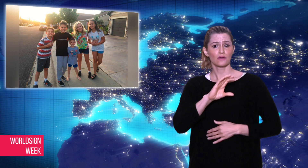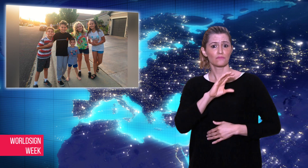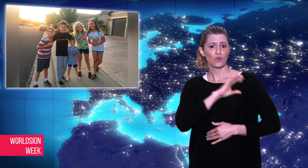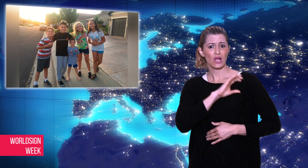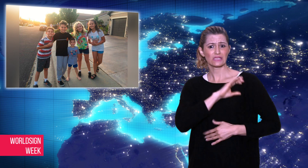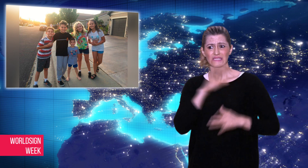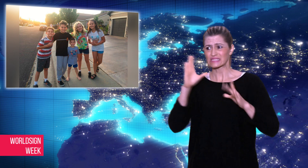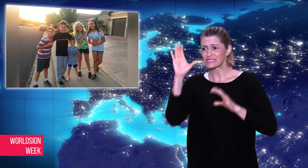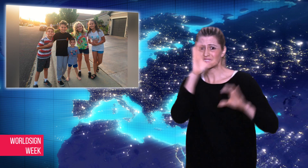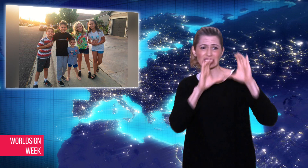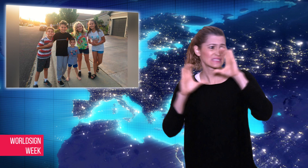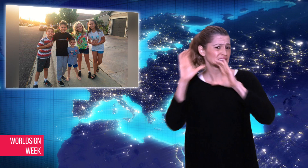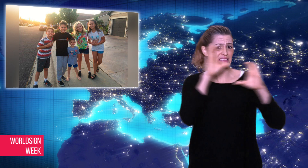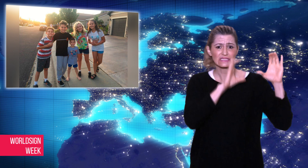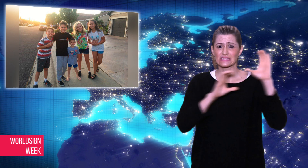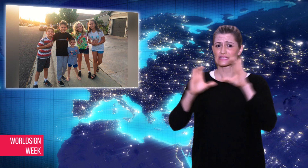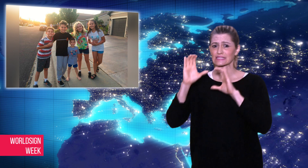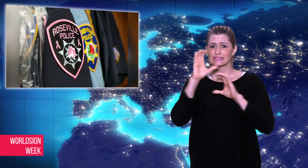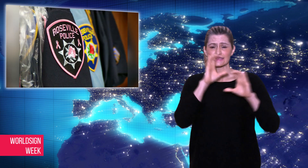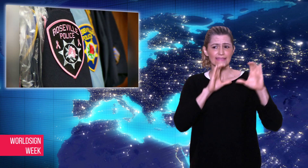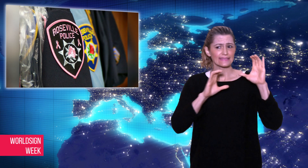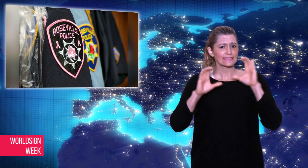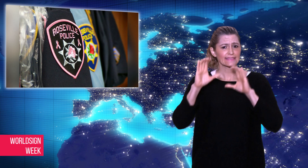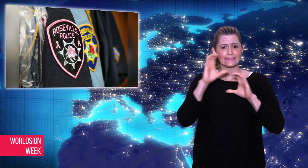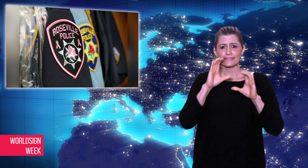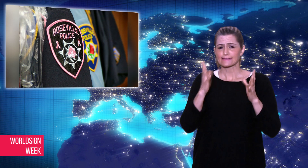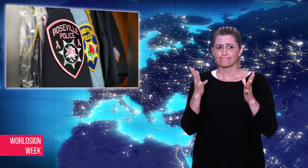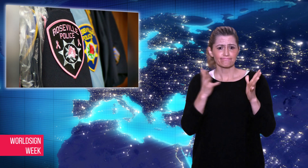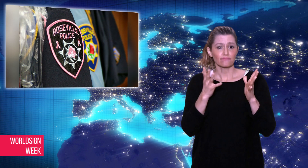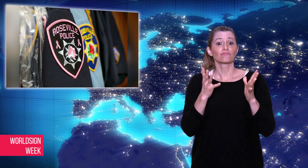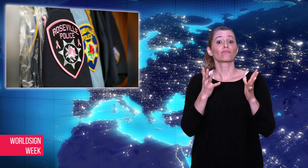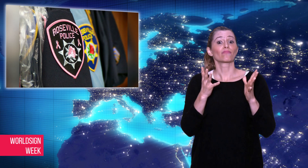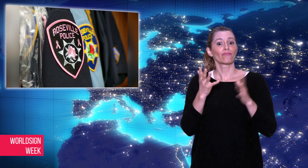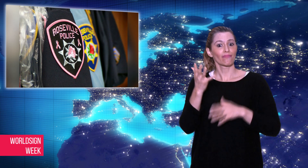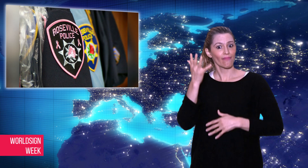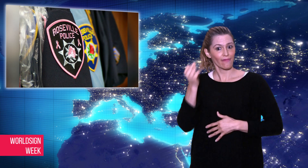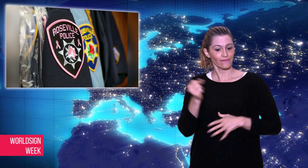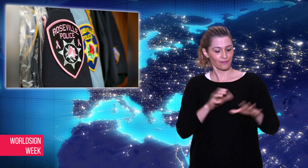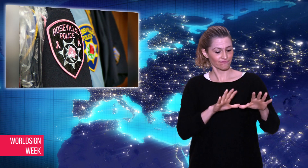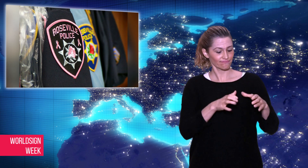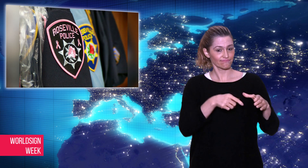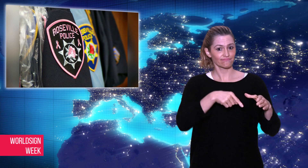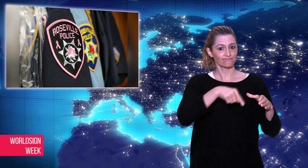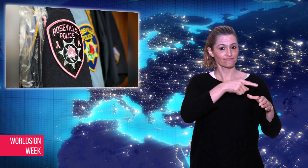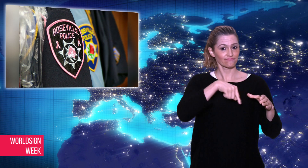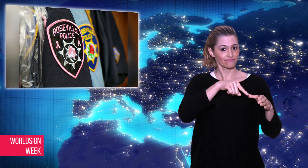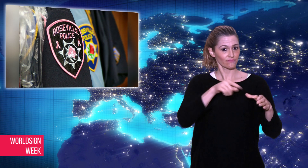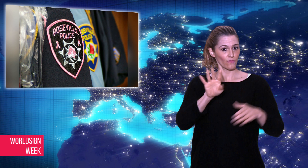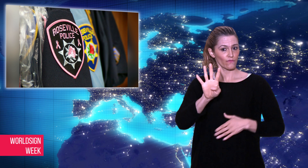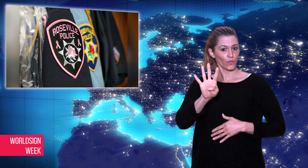woman with dementia who was missing.